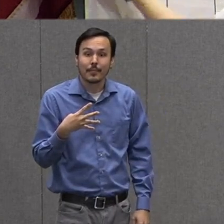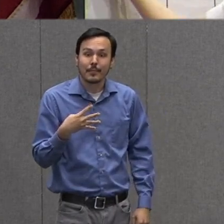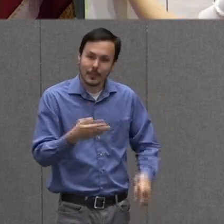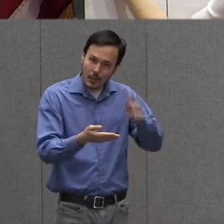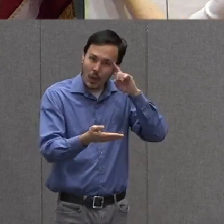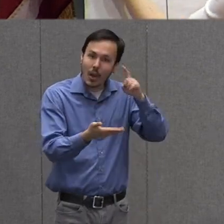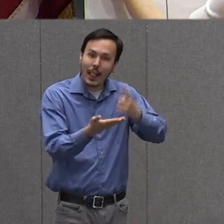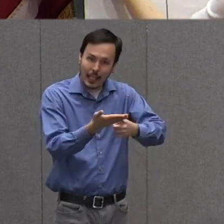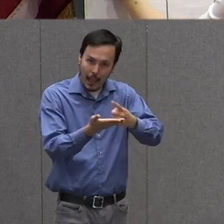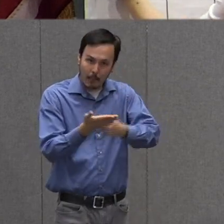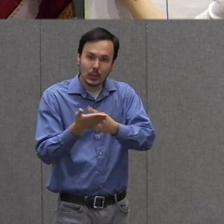eager,